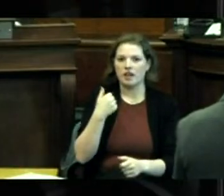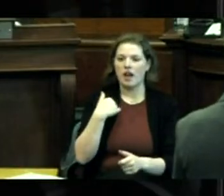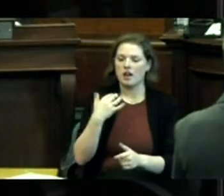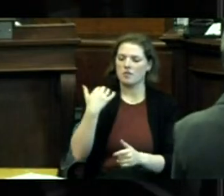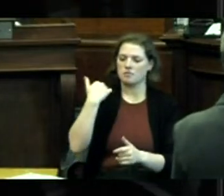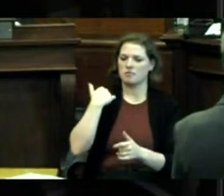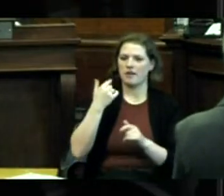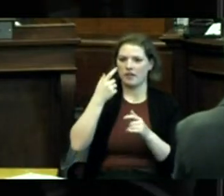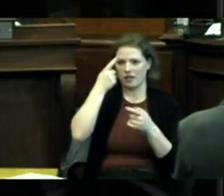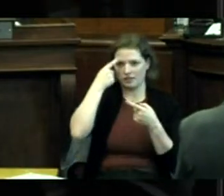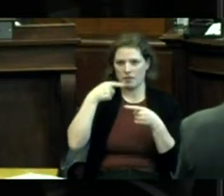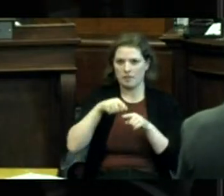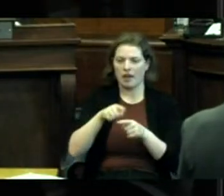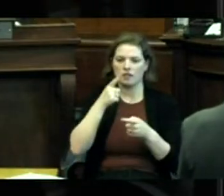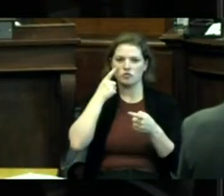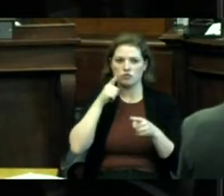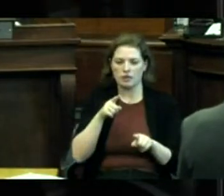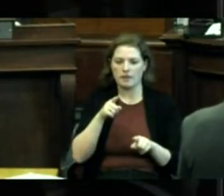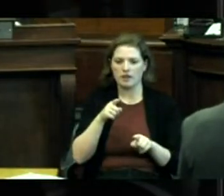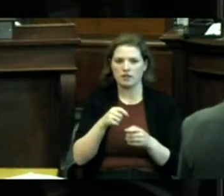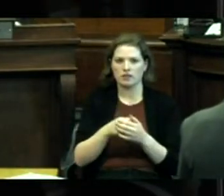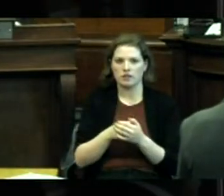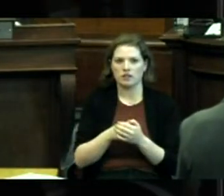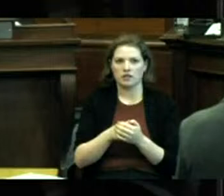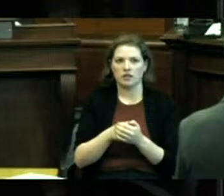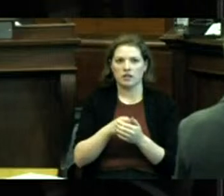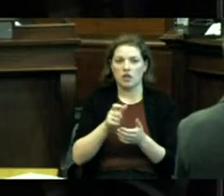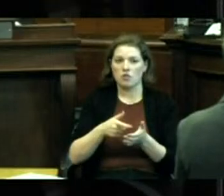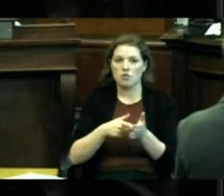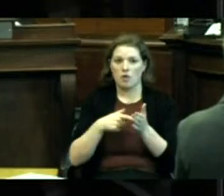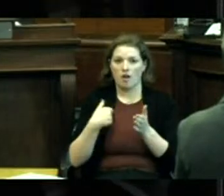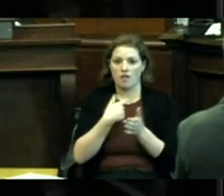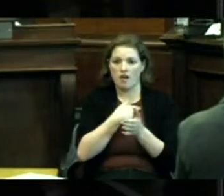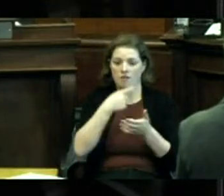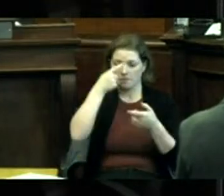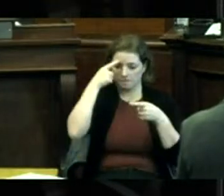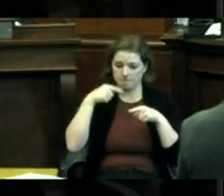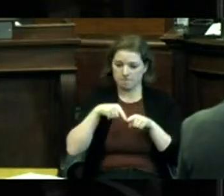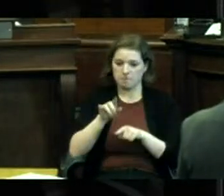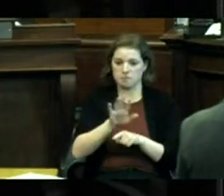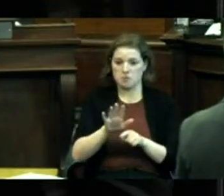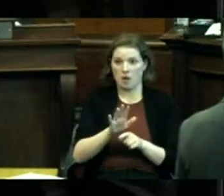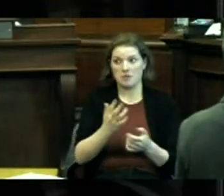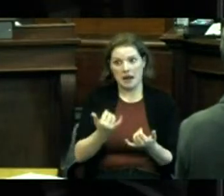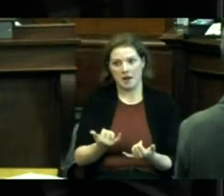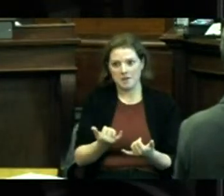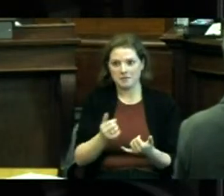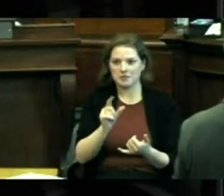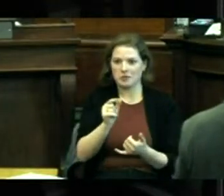for Highland back in 2018. We had a previous bilateral compliance agreement that